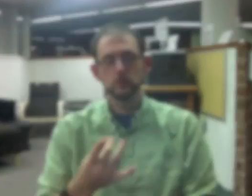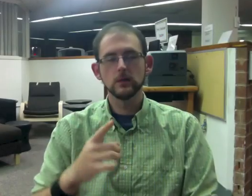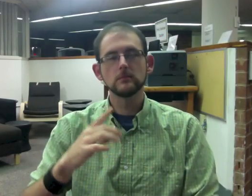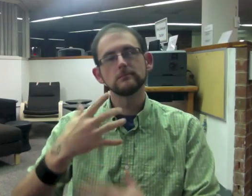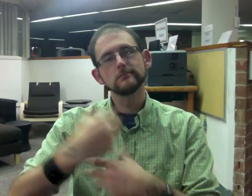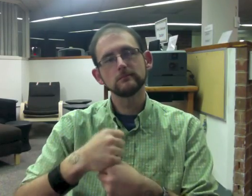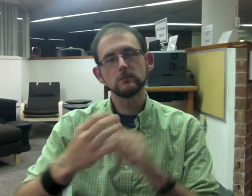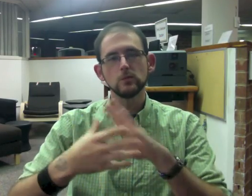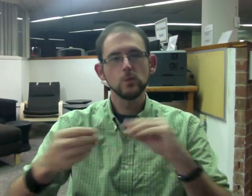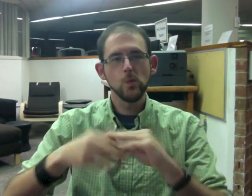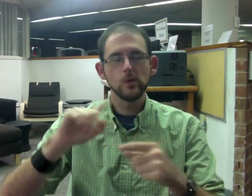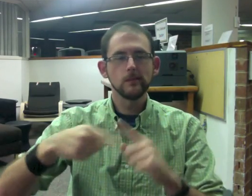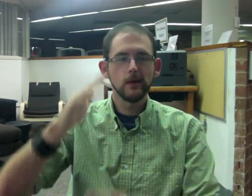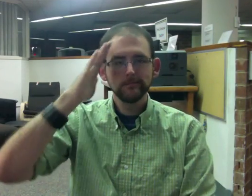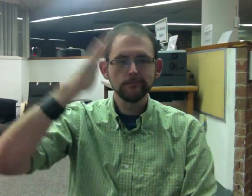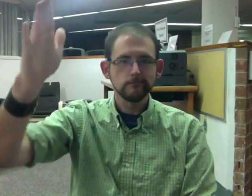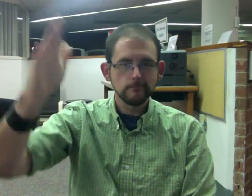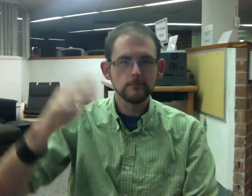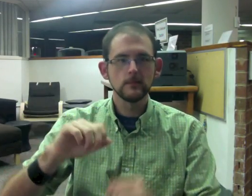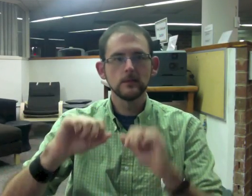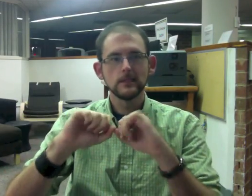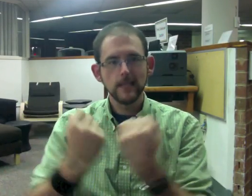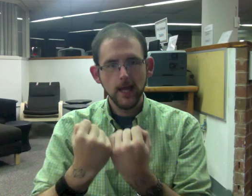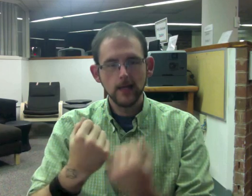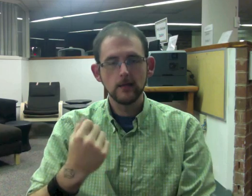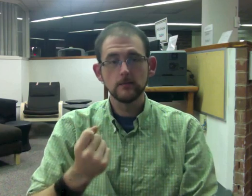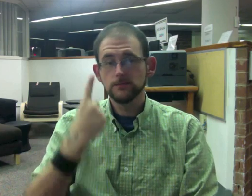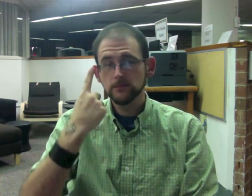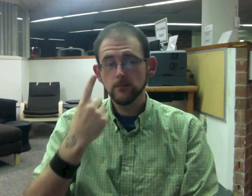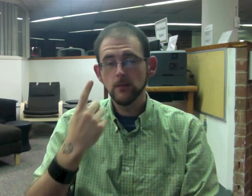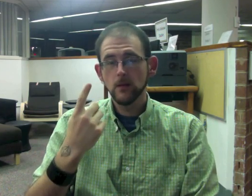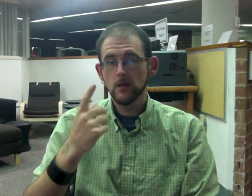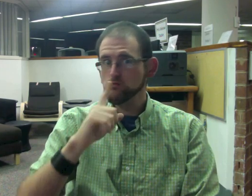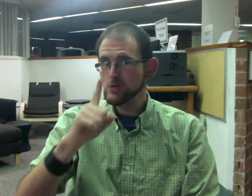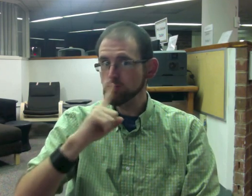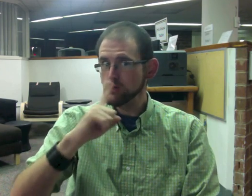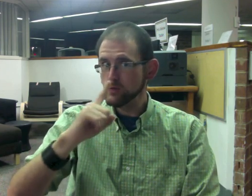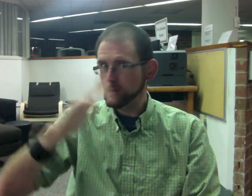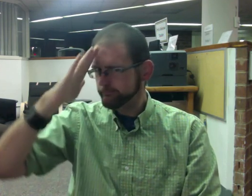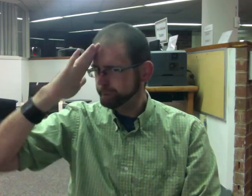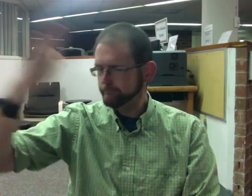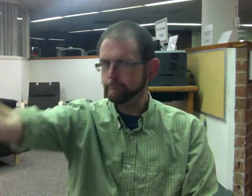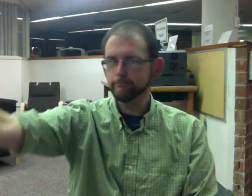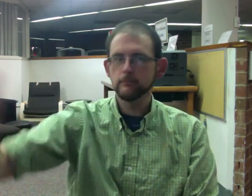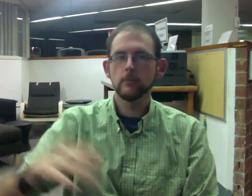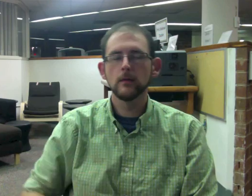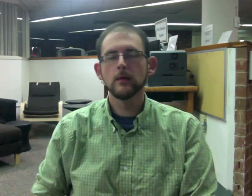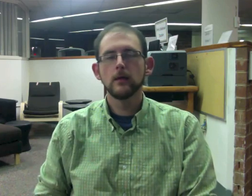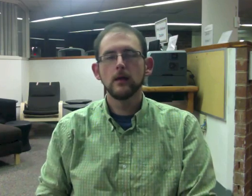The story's set in a future society; this is really, really far in the future, by the way.